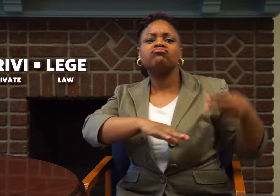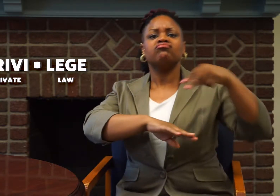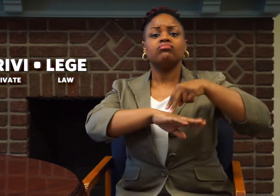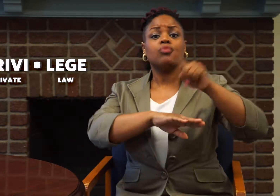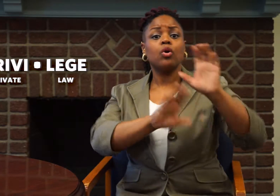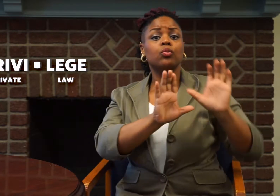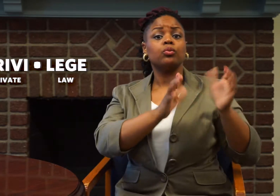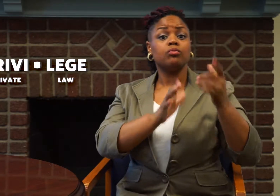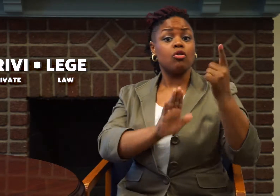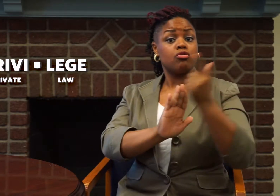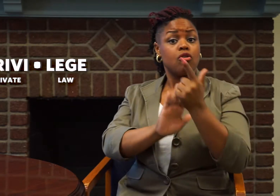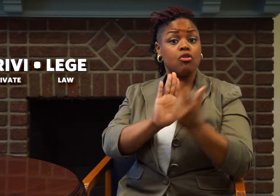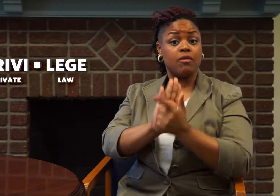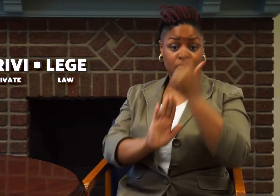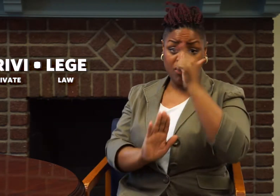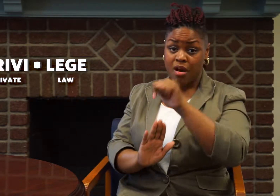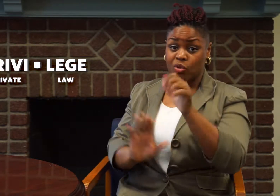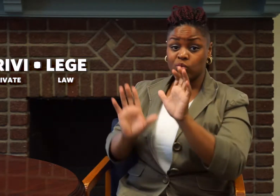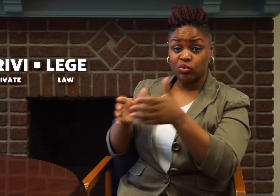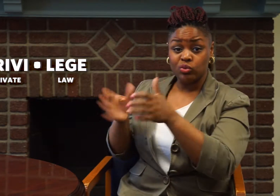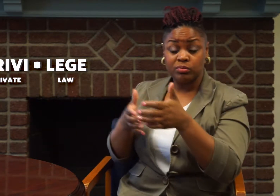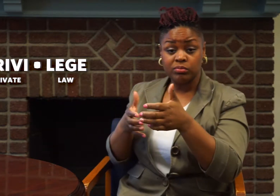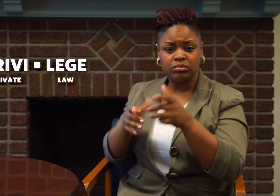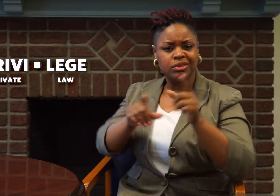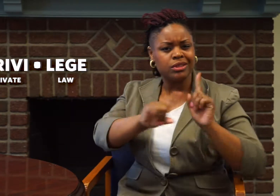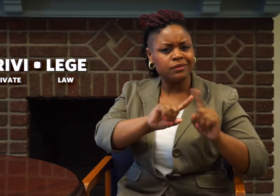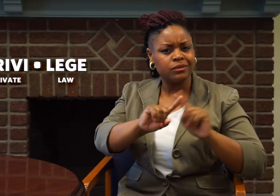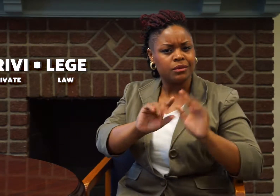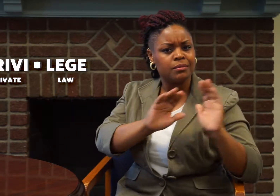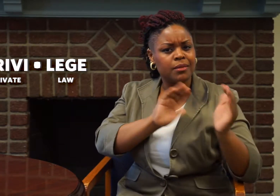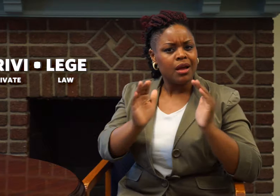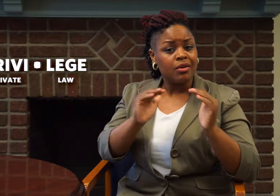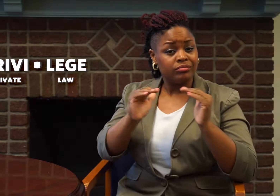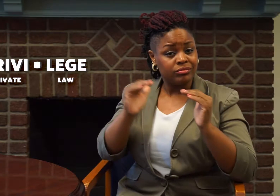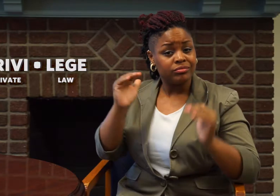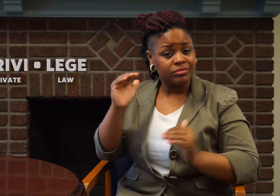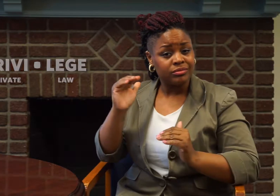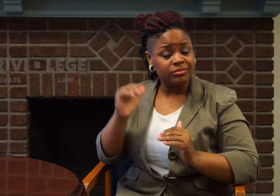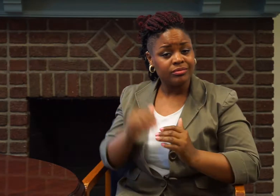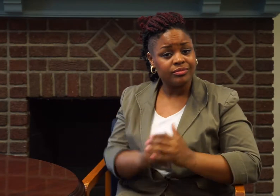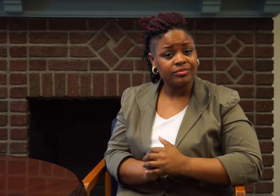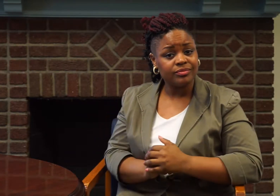implying that there's one law or rule for one group, and another law or rule for another group, where the other group receives noticeably less.